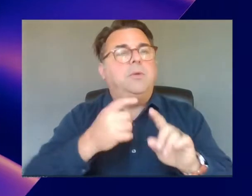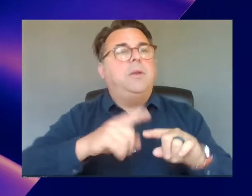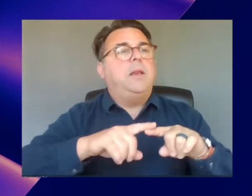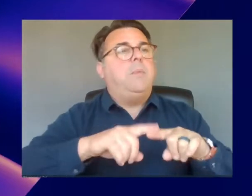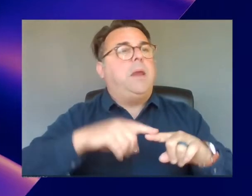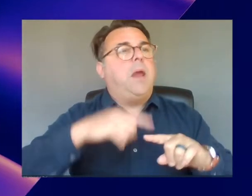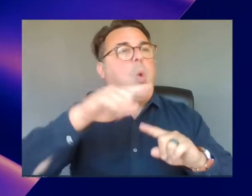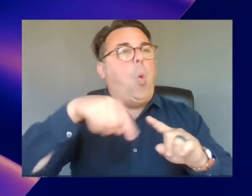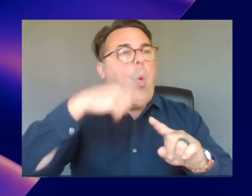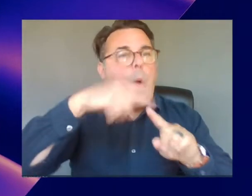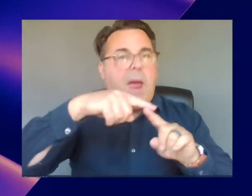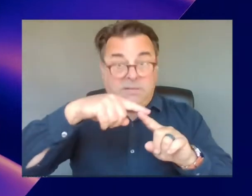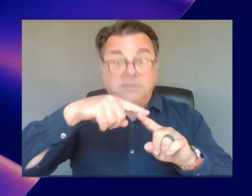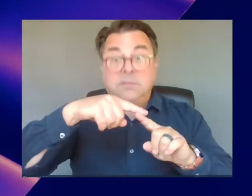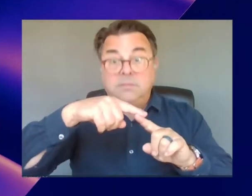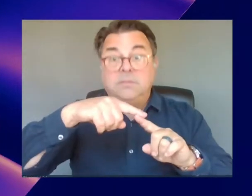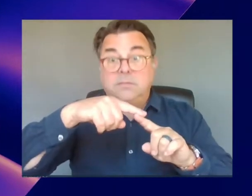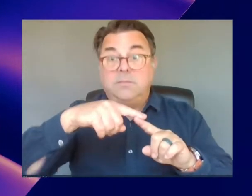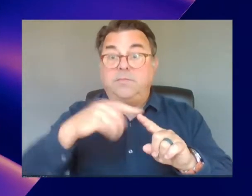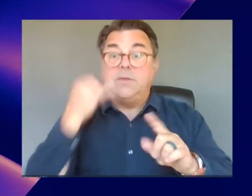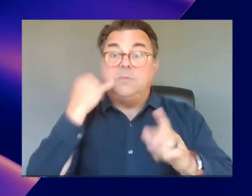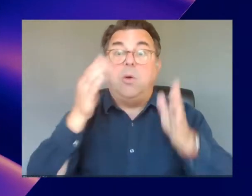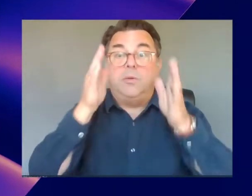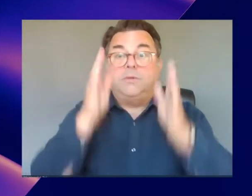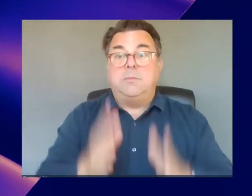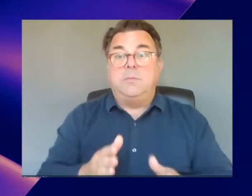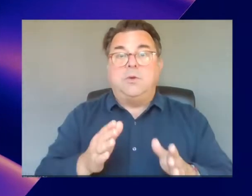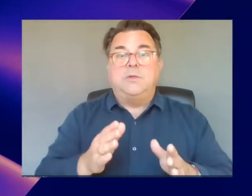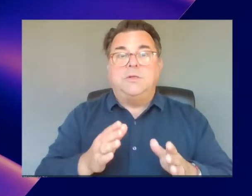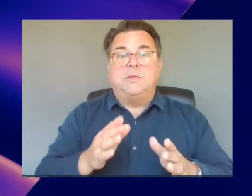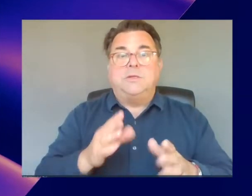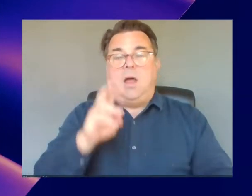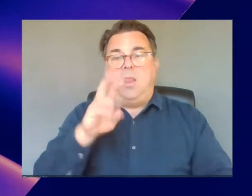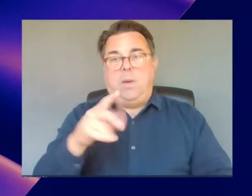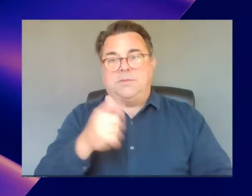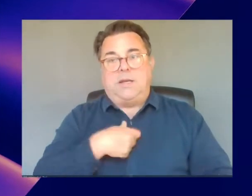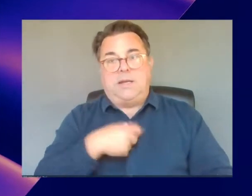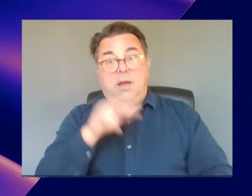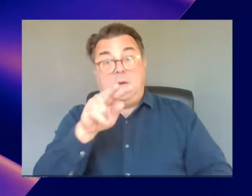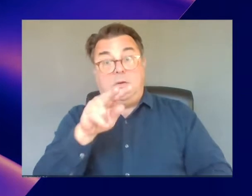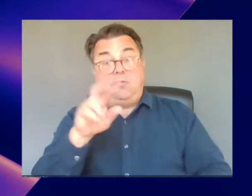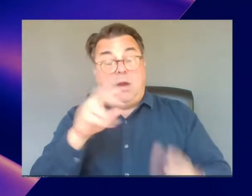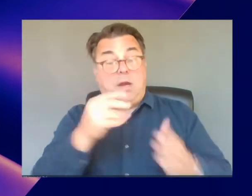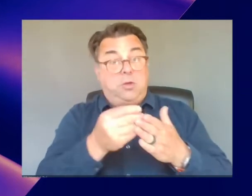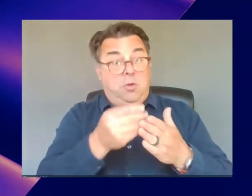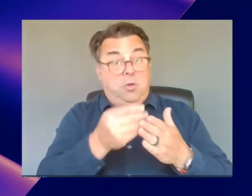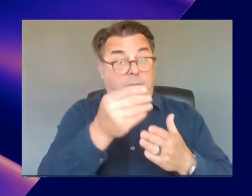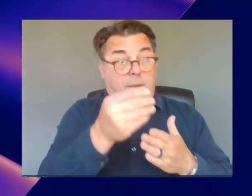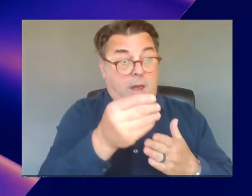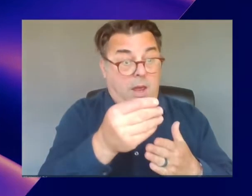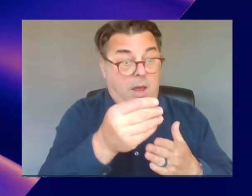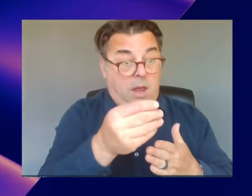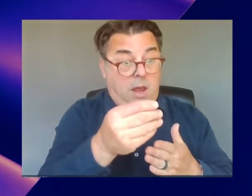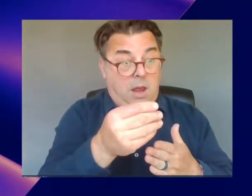Right. - Like if somebody's sitting on your website right now about to purchase something, and you need to nudge them in that direction-